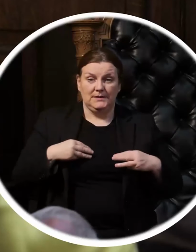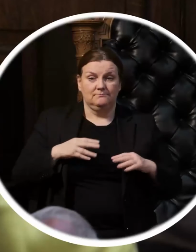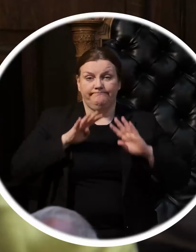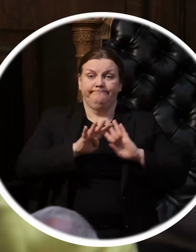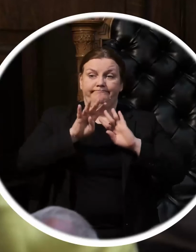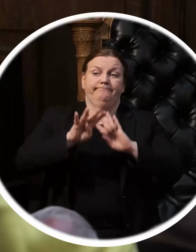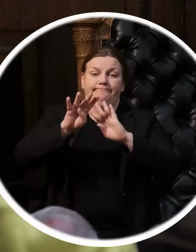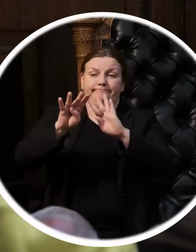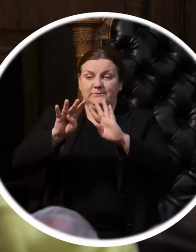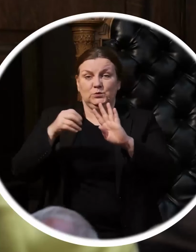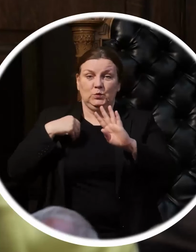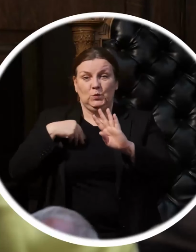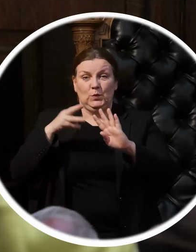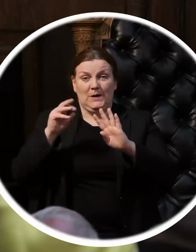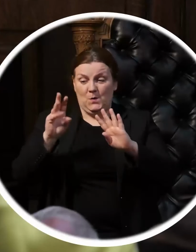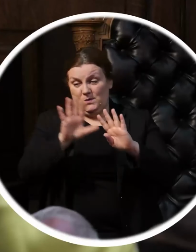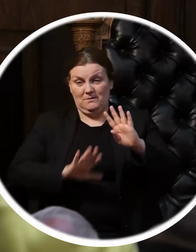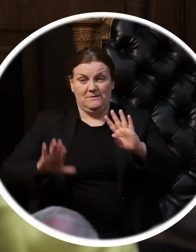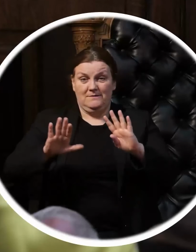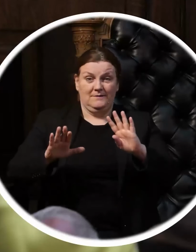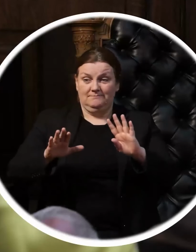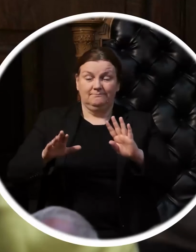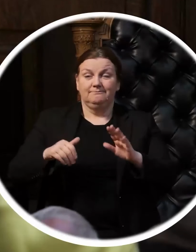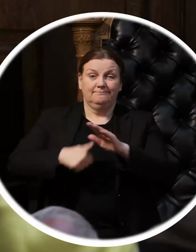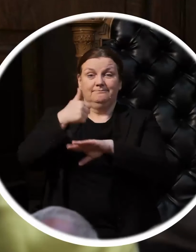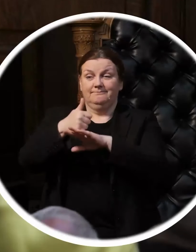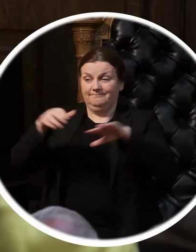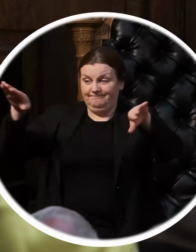and they descended on County Wicklow and they set up a quarry, Ballyknockan.